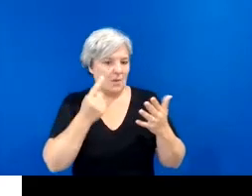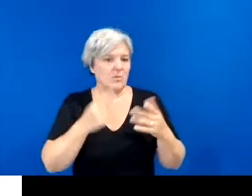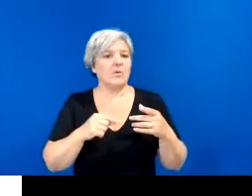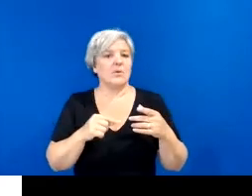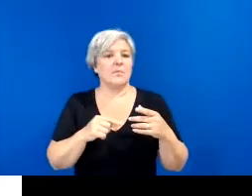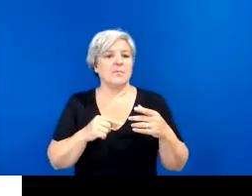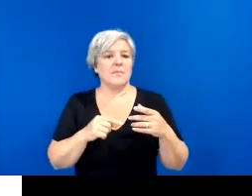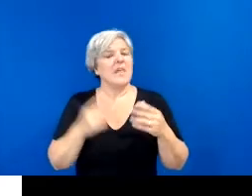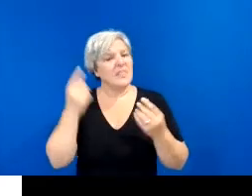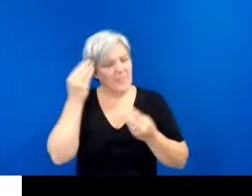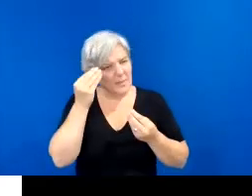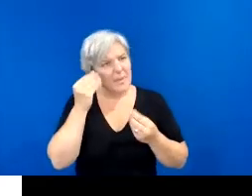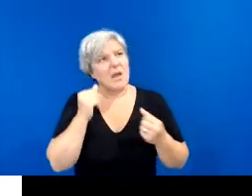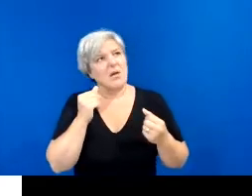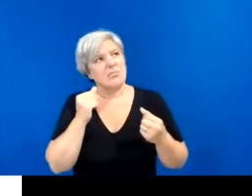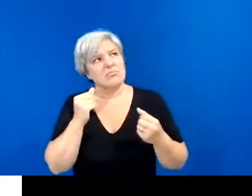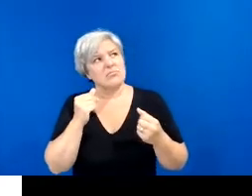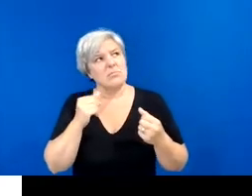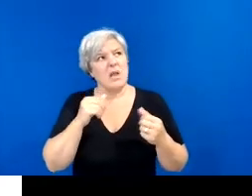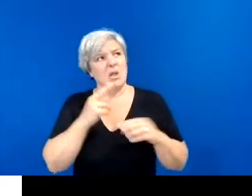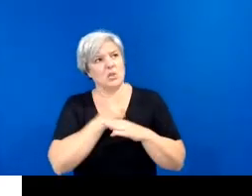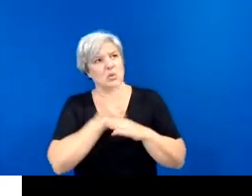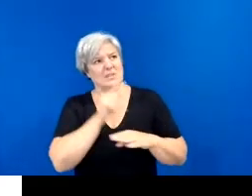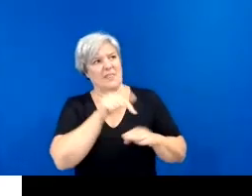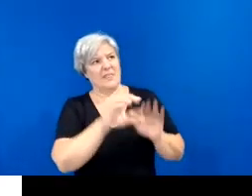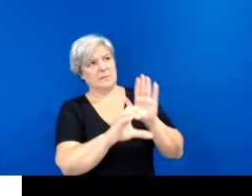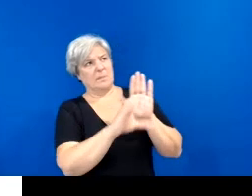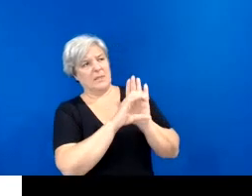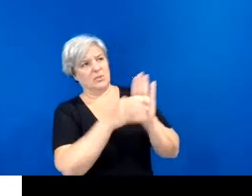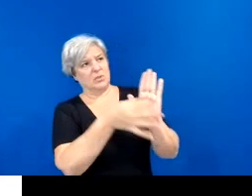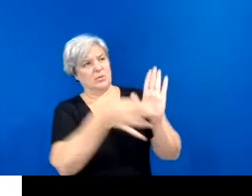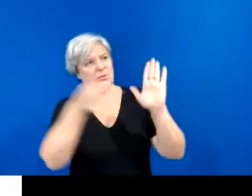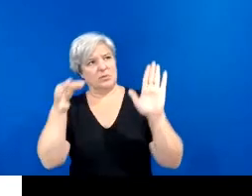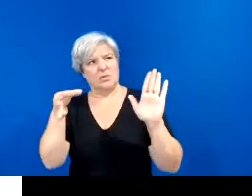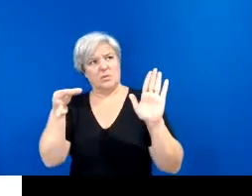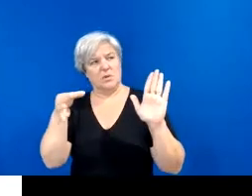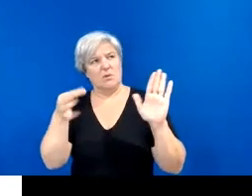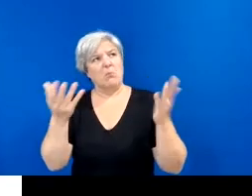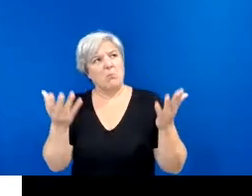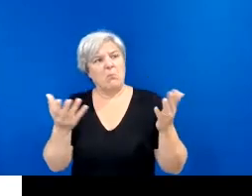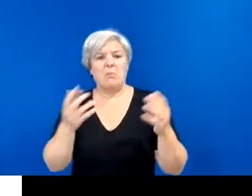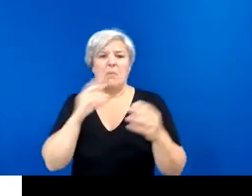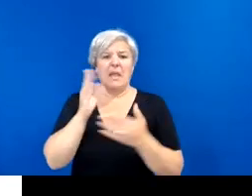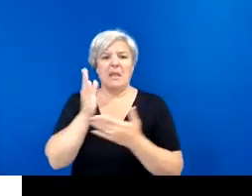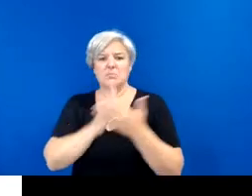you want to think about whether the use of the image you know from one of these collections in a certain section of the resource